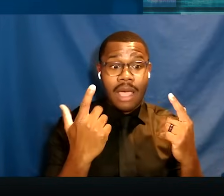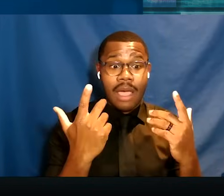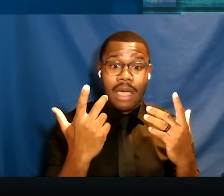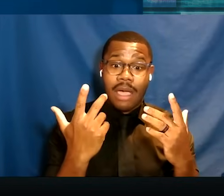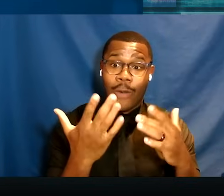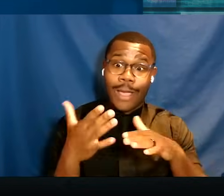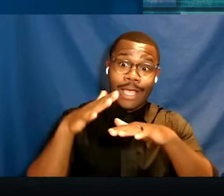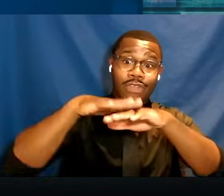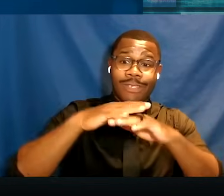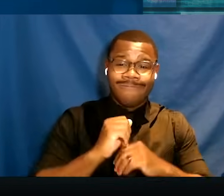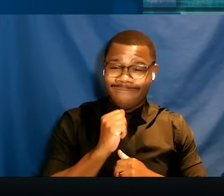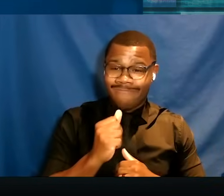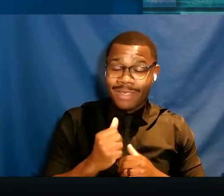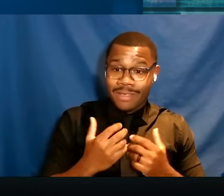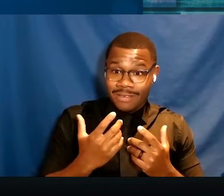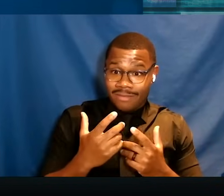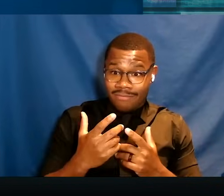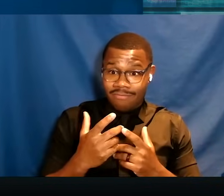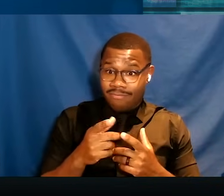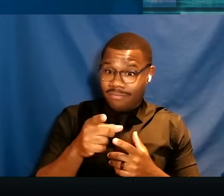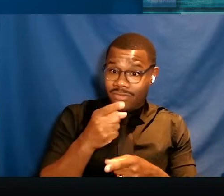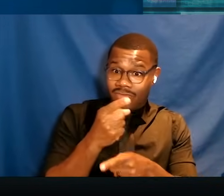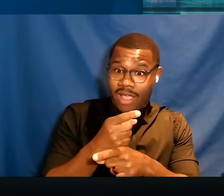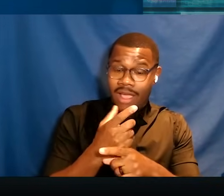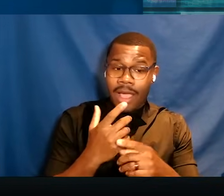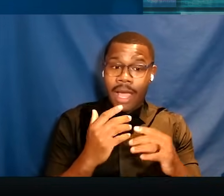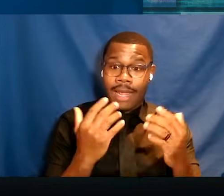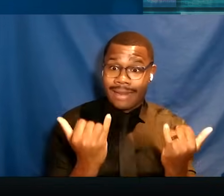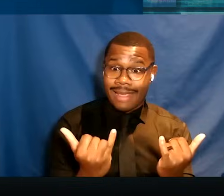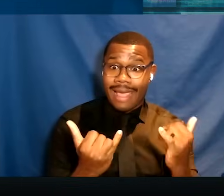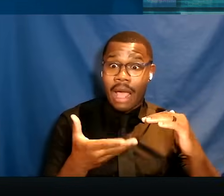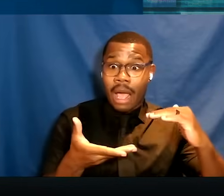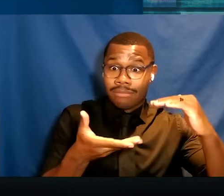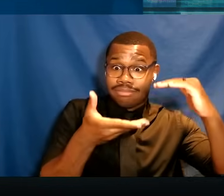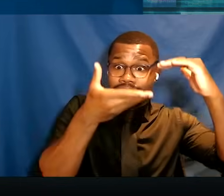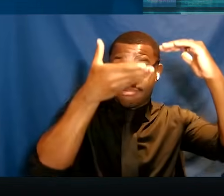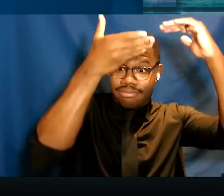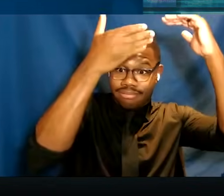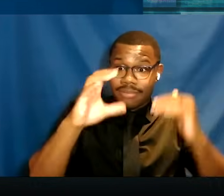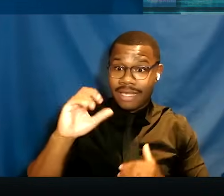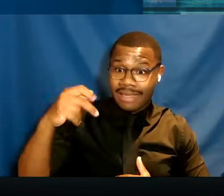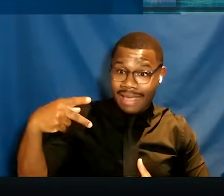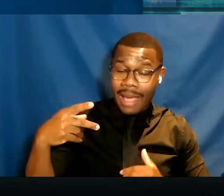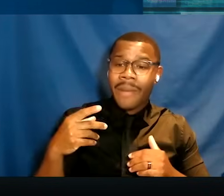means actually the opportunity for members to gain more eligibility credit